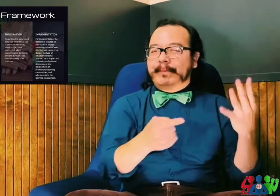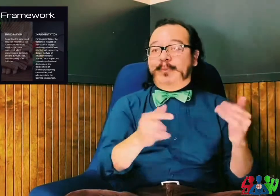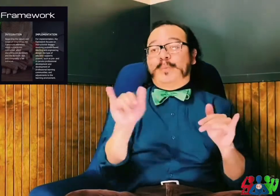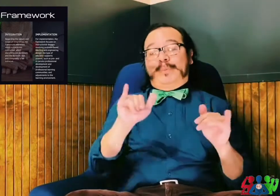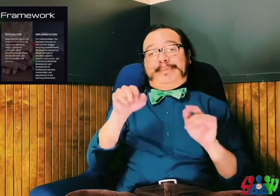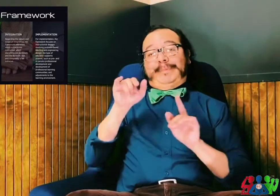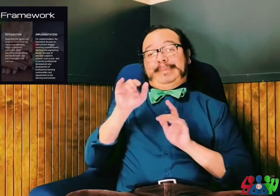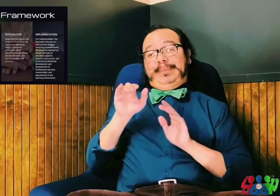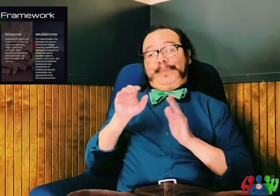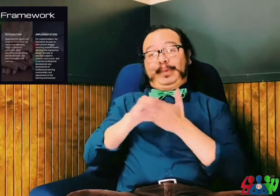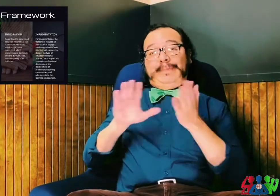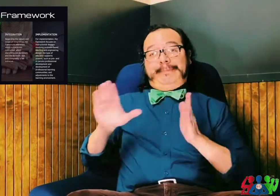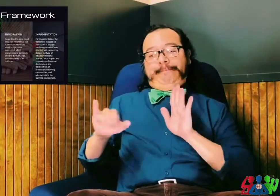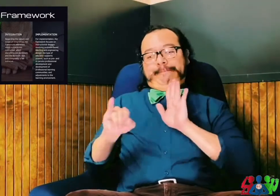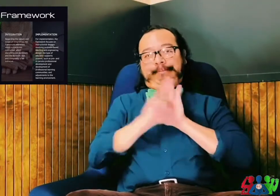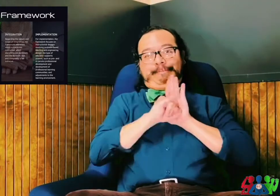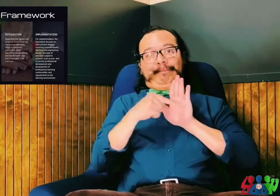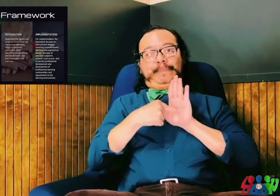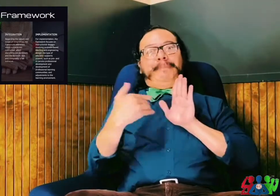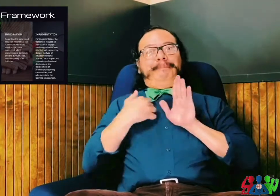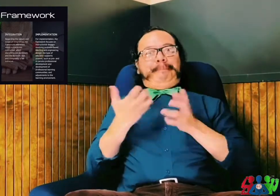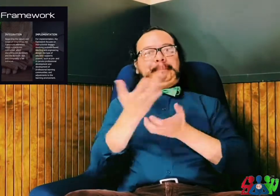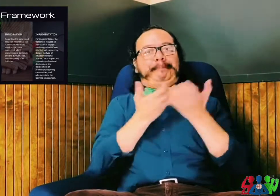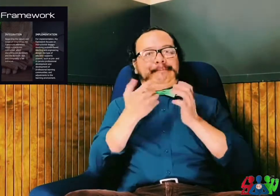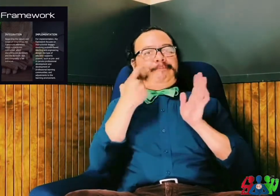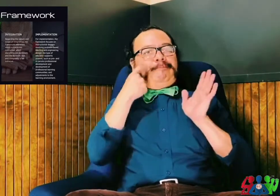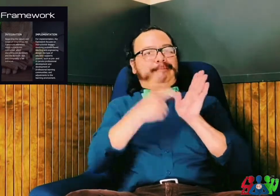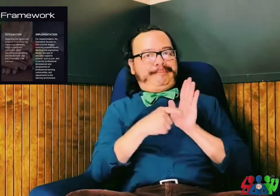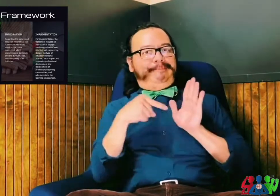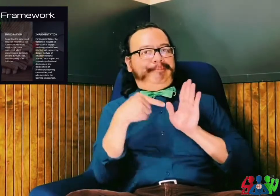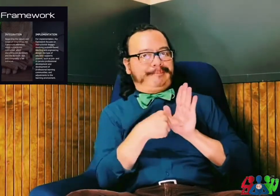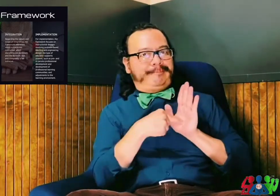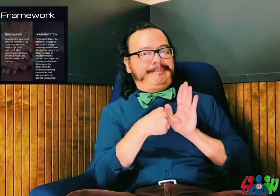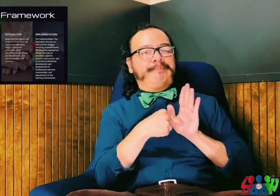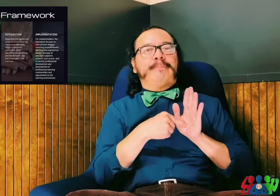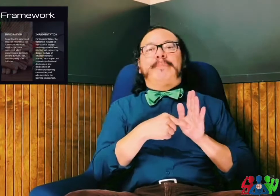development of “STEM identity”;